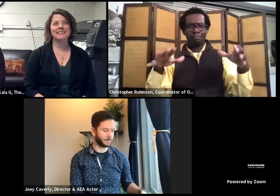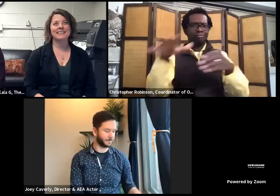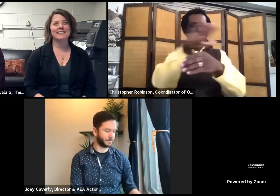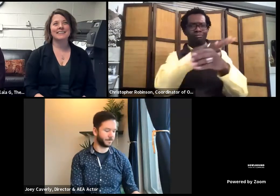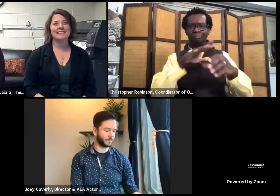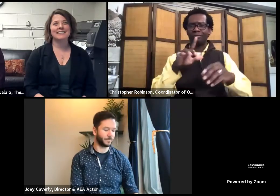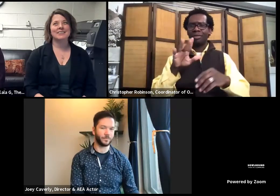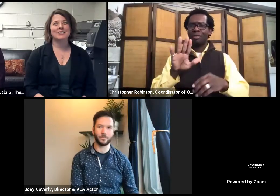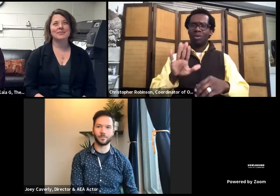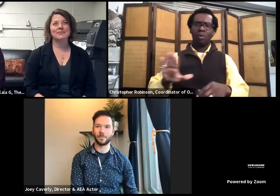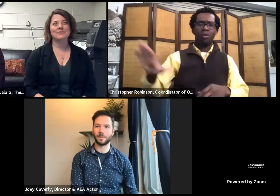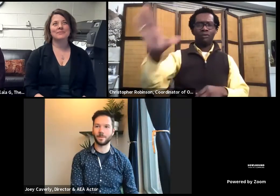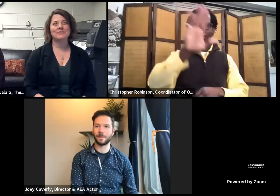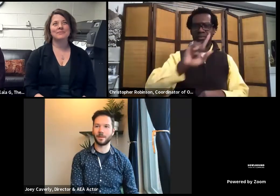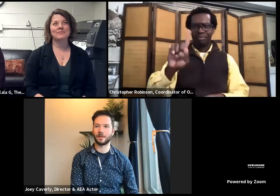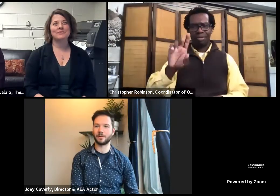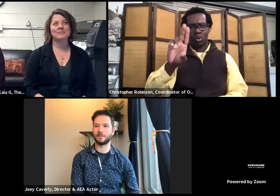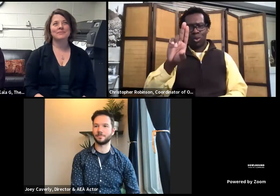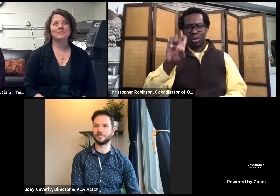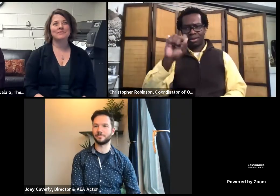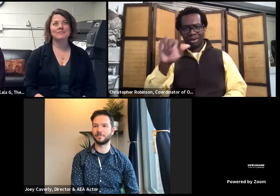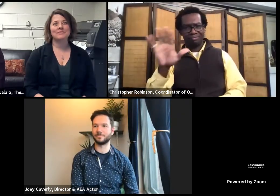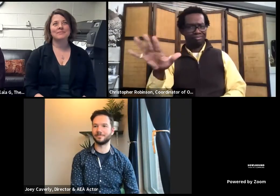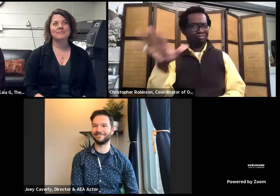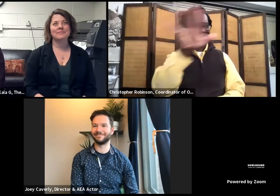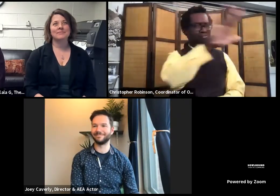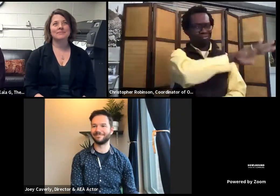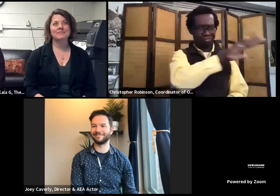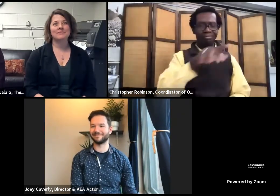We have a big audience all over the U.S.,